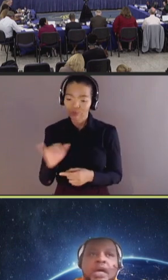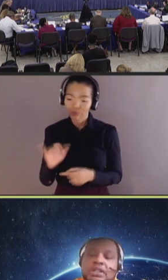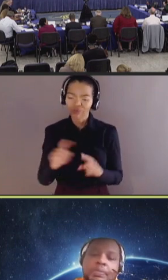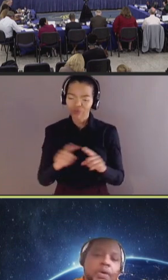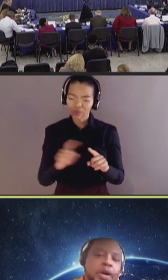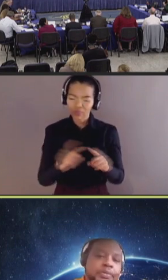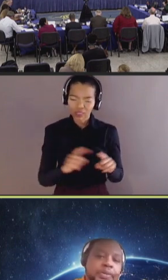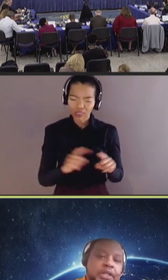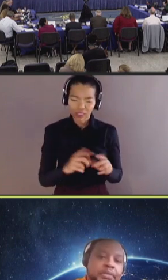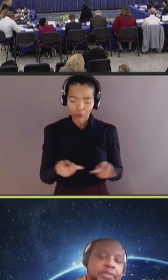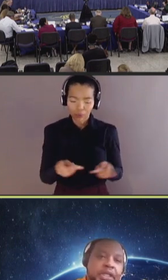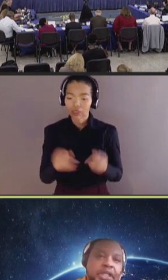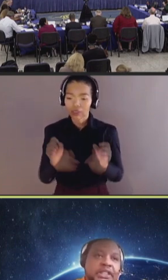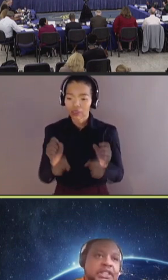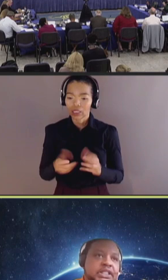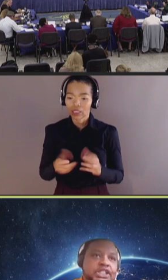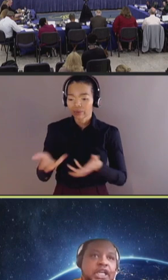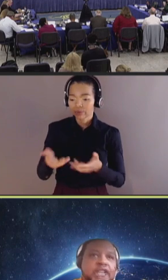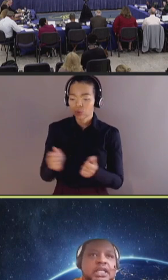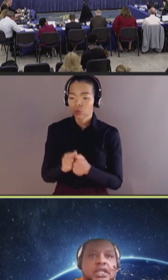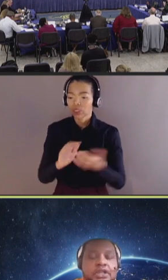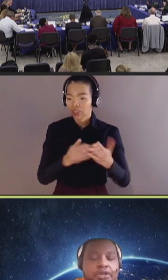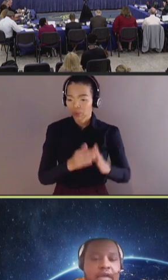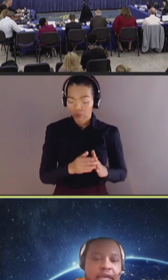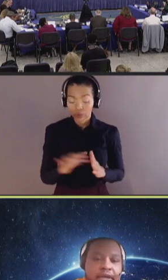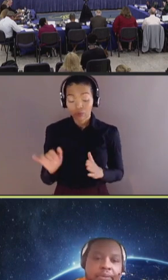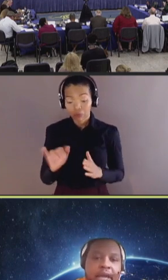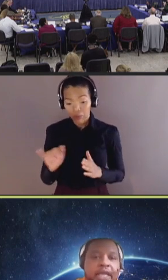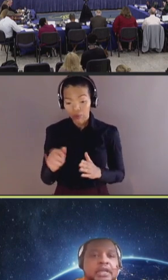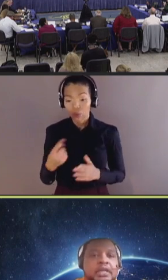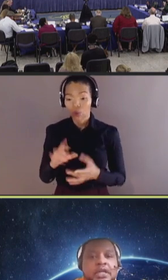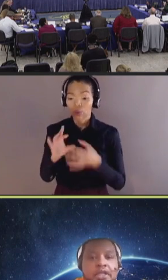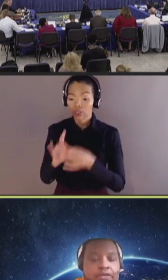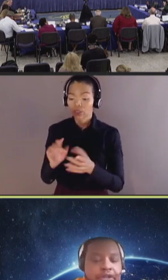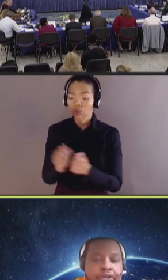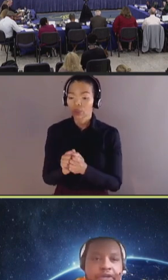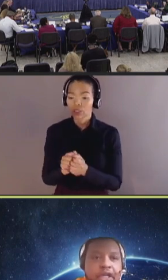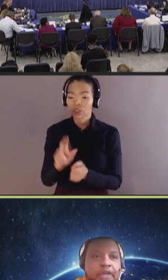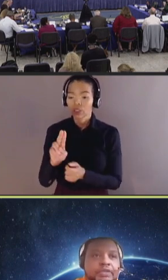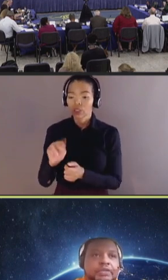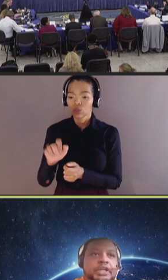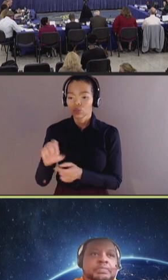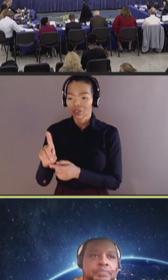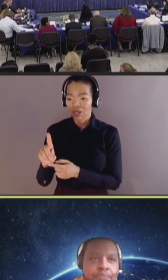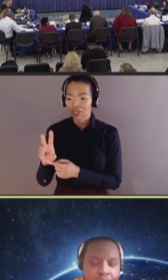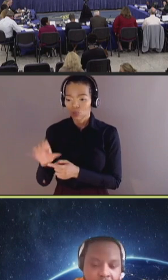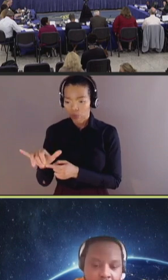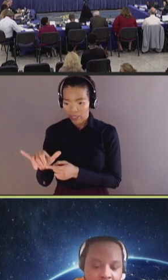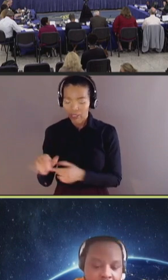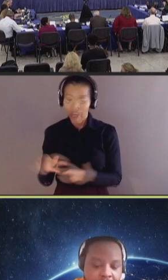We also partner with community entities such as the United Way, Career and Recovery,